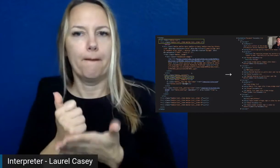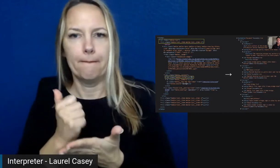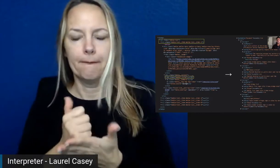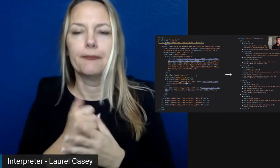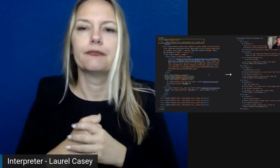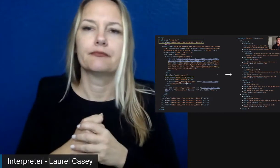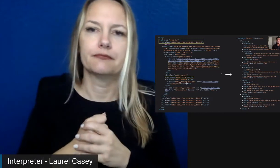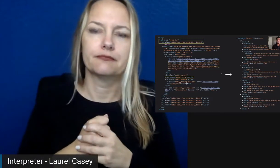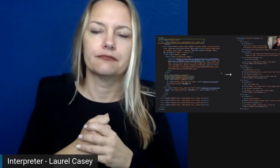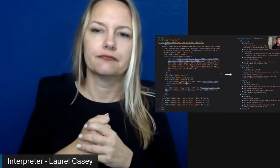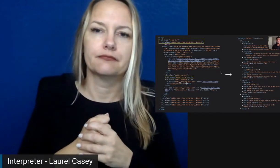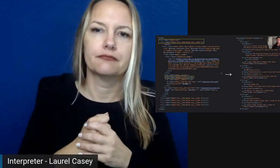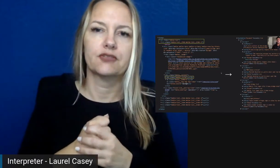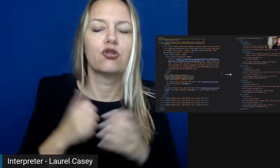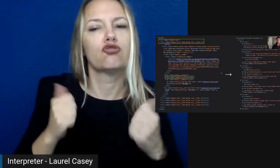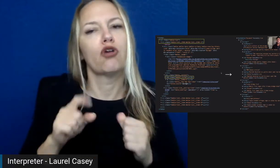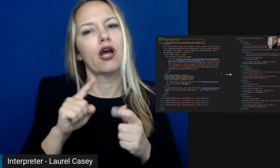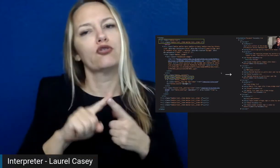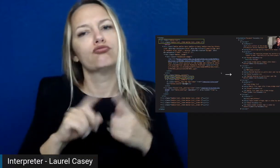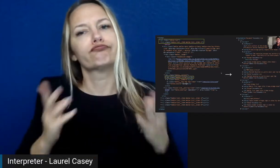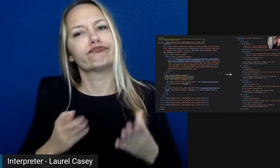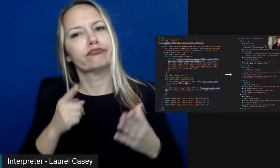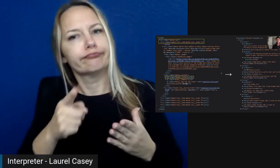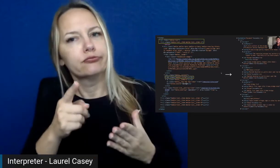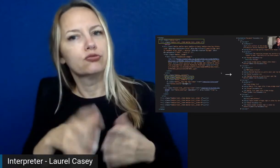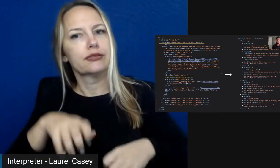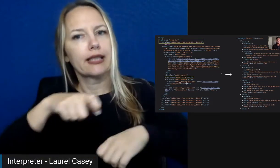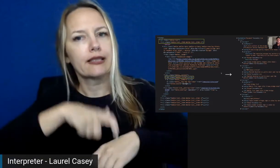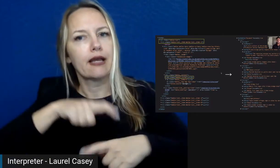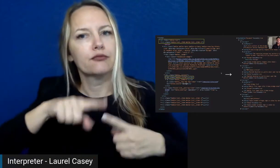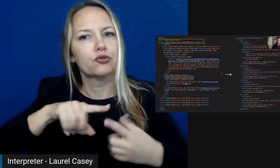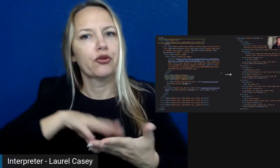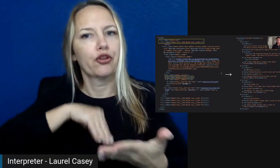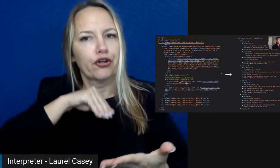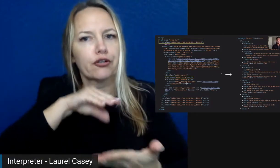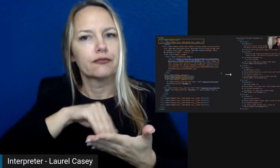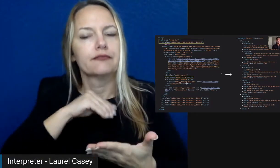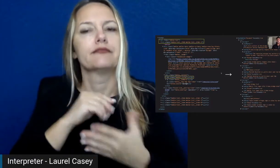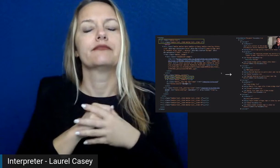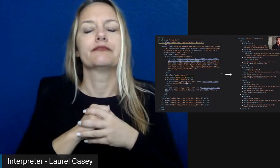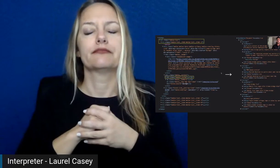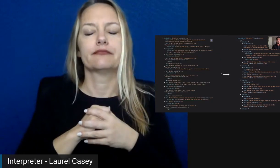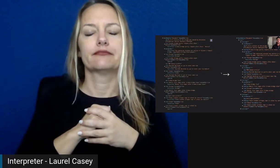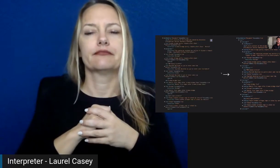and I encourage you to learn about ARIA attributes as well.